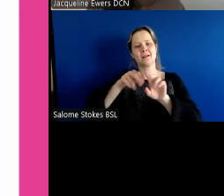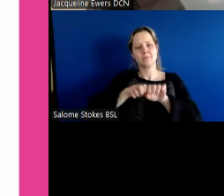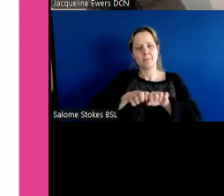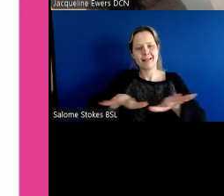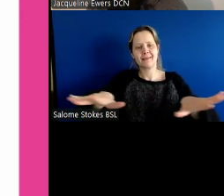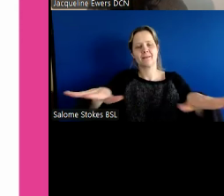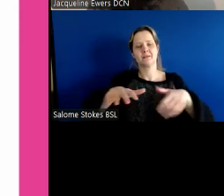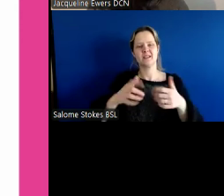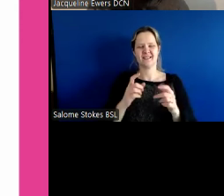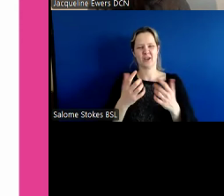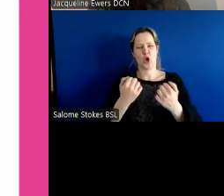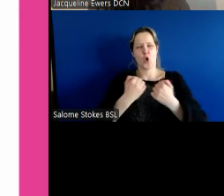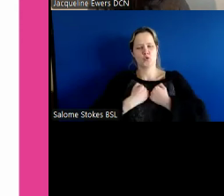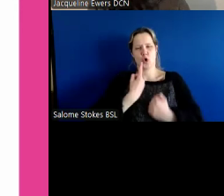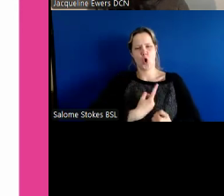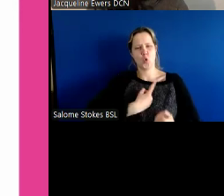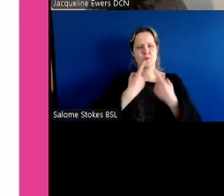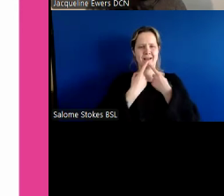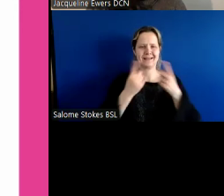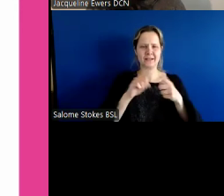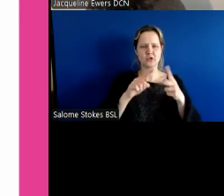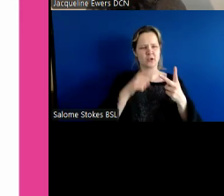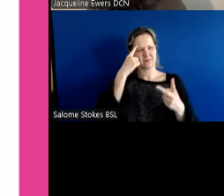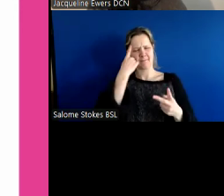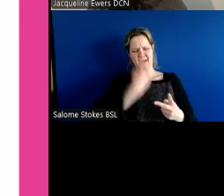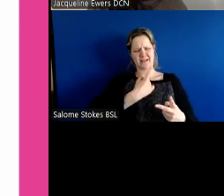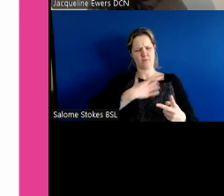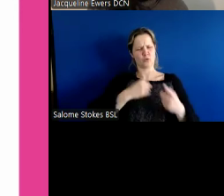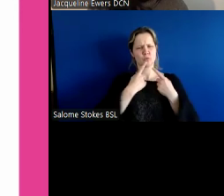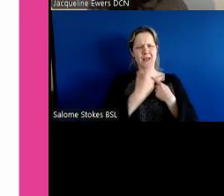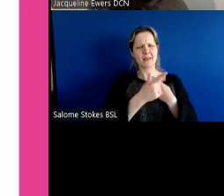understanding what you want. What do you want to talk to them about? Who do you want to engage?